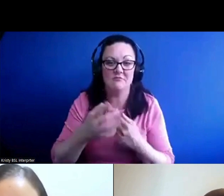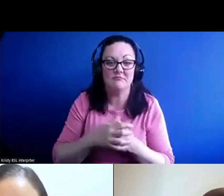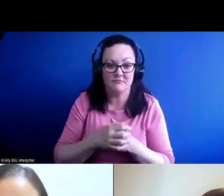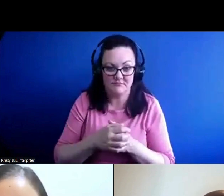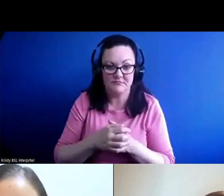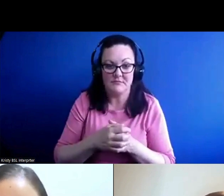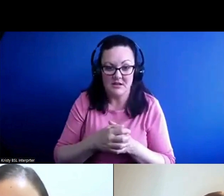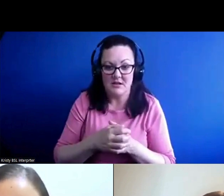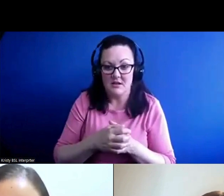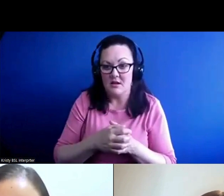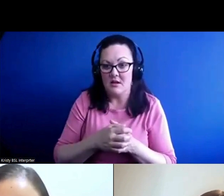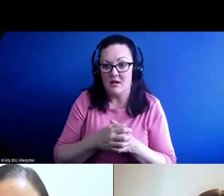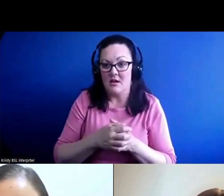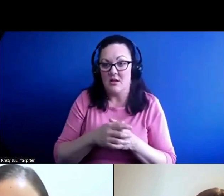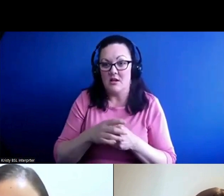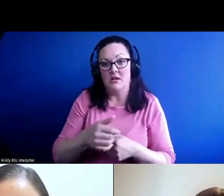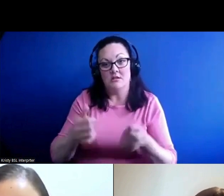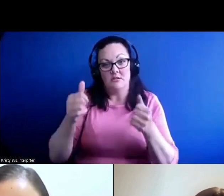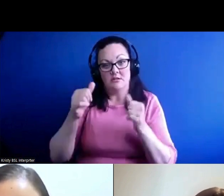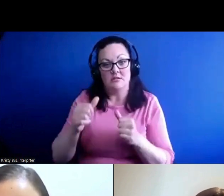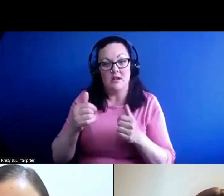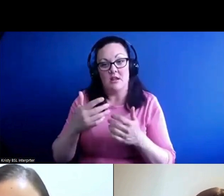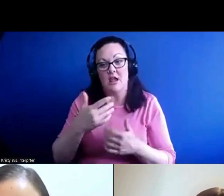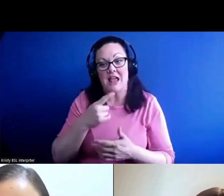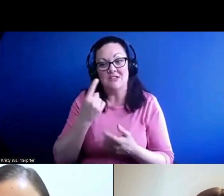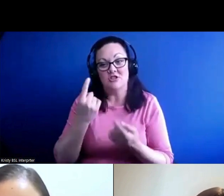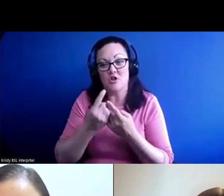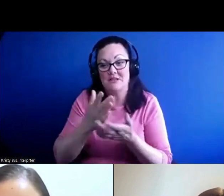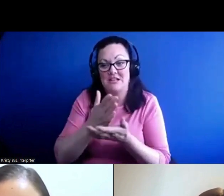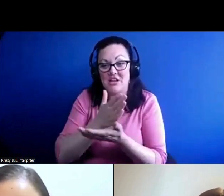Someone has helpfully shared the link to Kobo Toolbox. >>: Thank you.